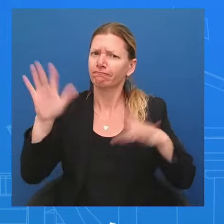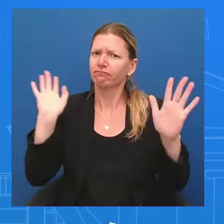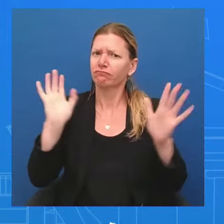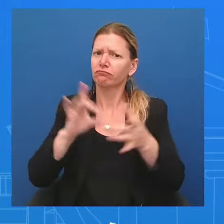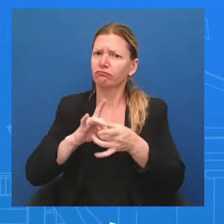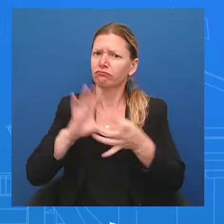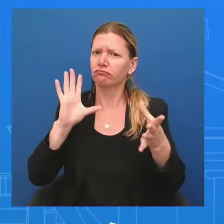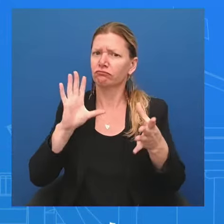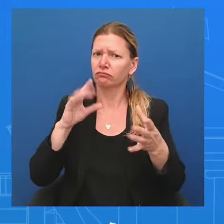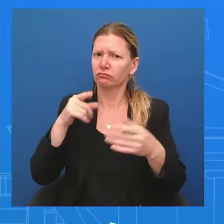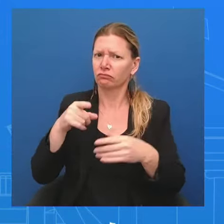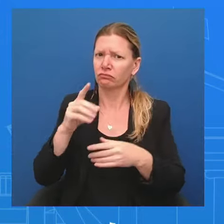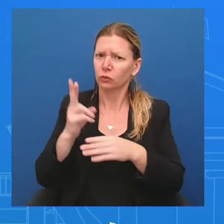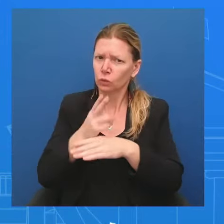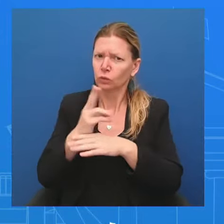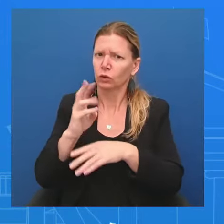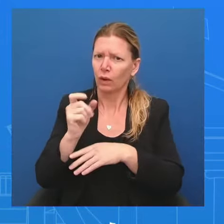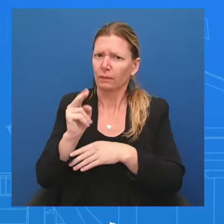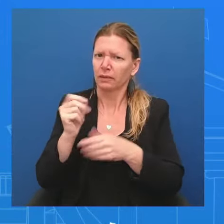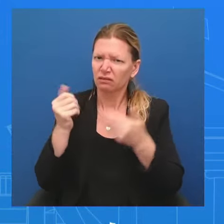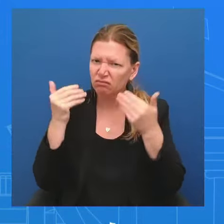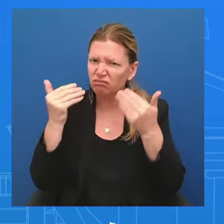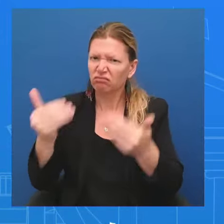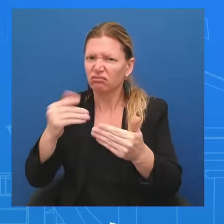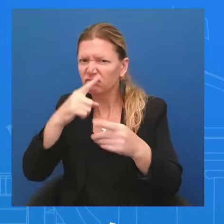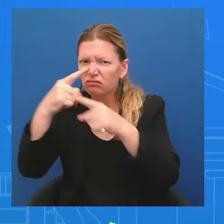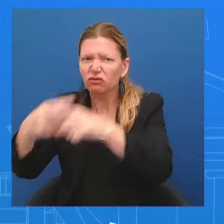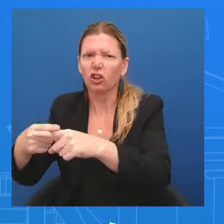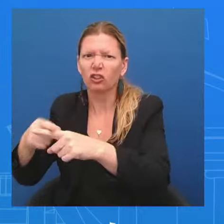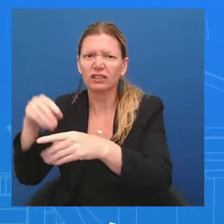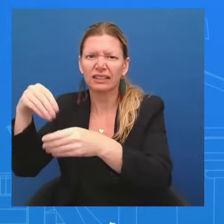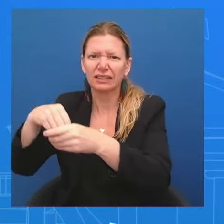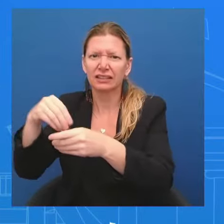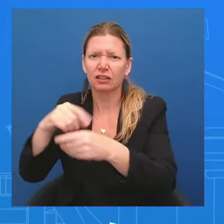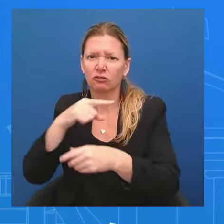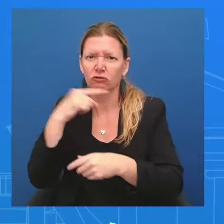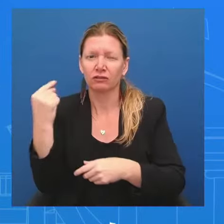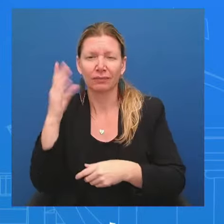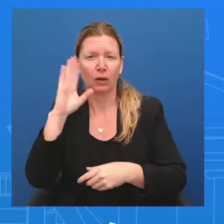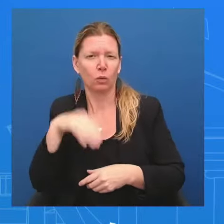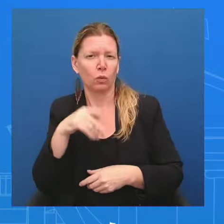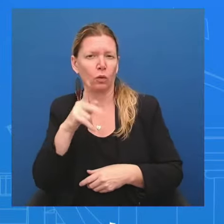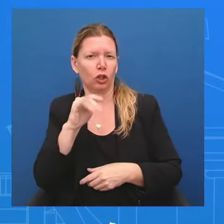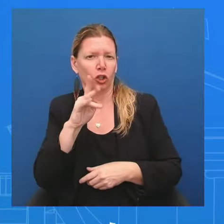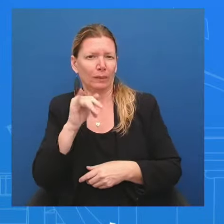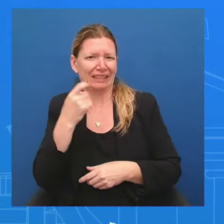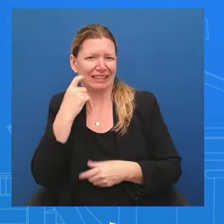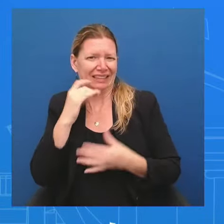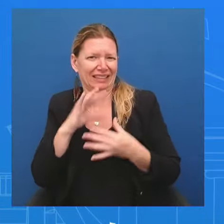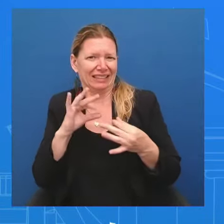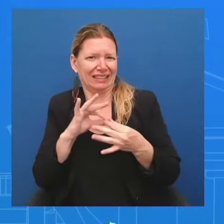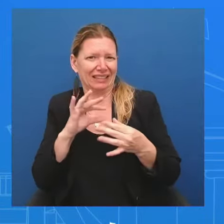But is there a reason why the President's view is different from that, of the NATO Secretary General and the president of Ukraine?